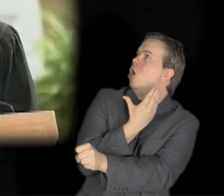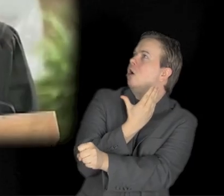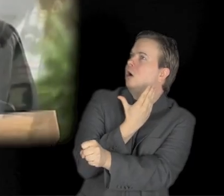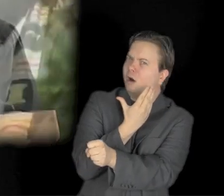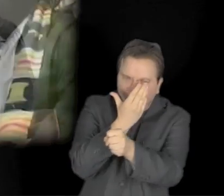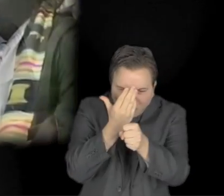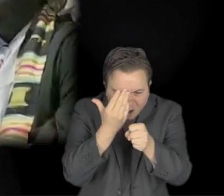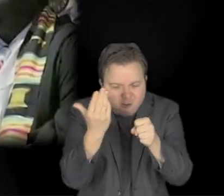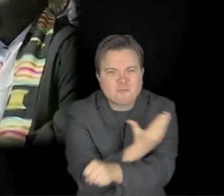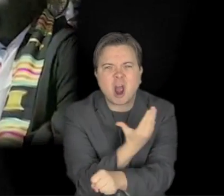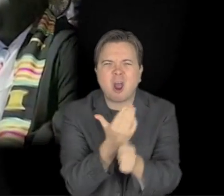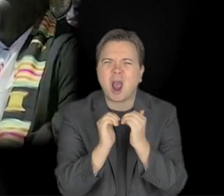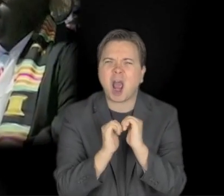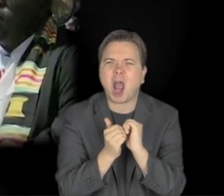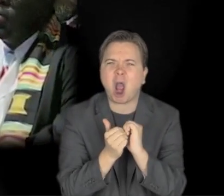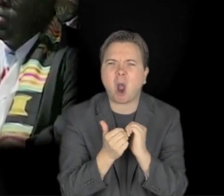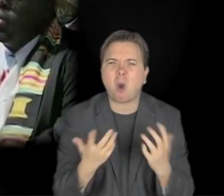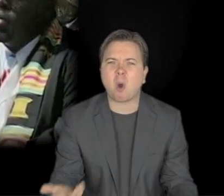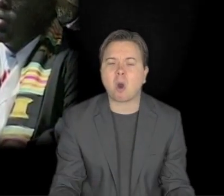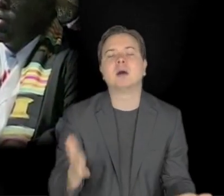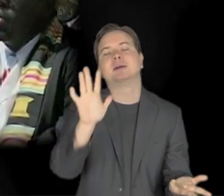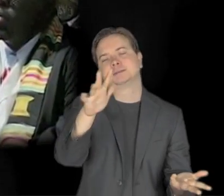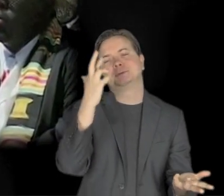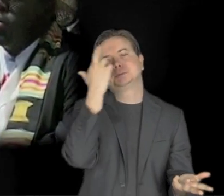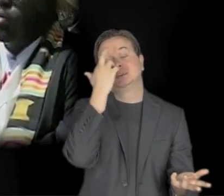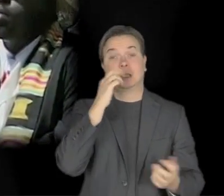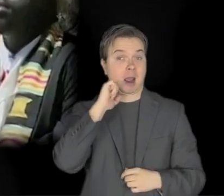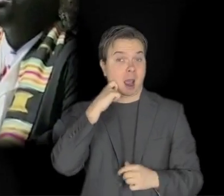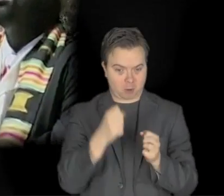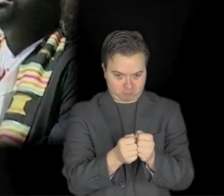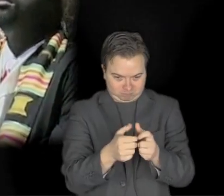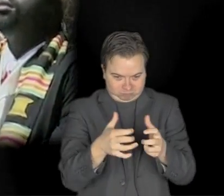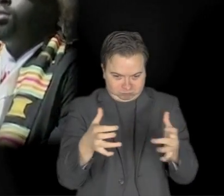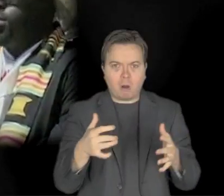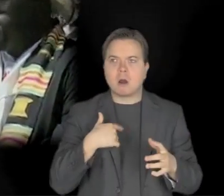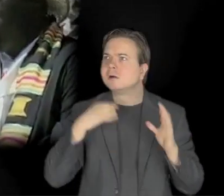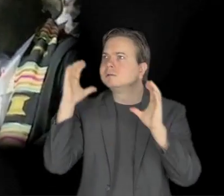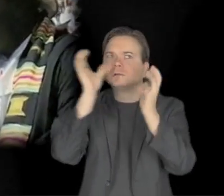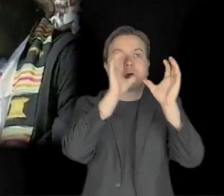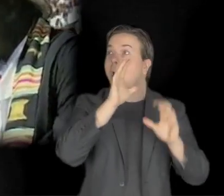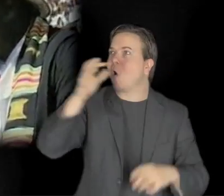Well, as Apple grew we hired someone who I thought was very talented to run the company